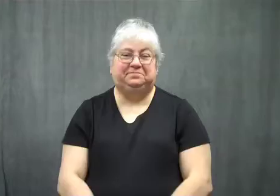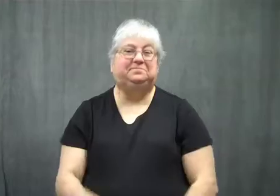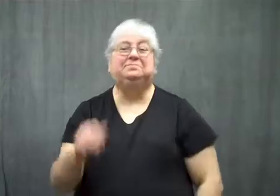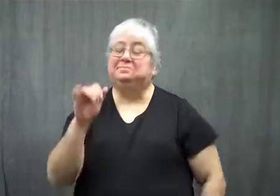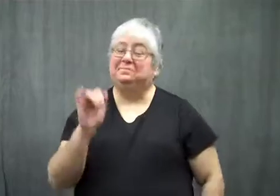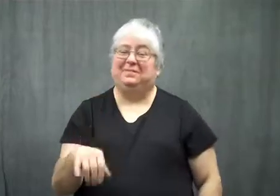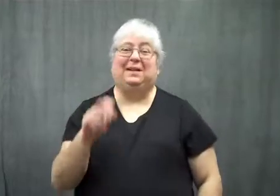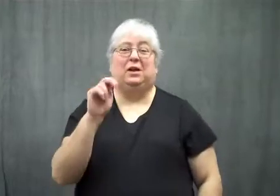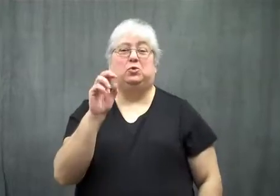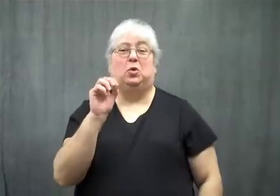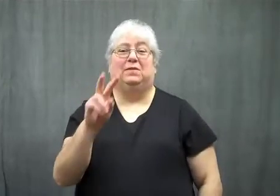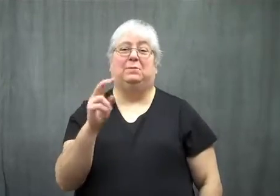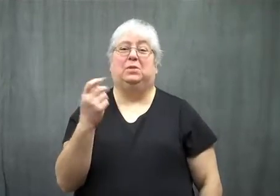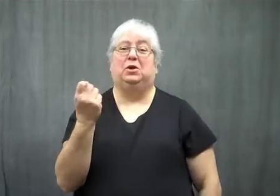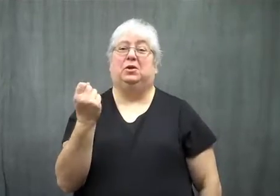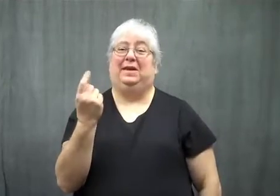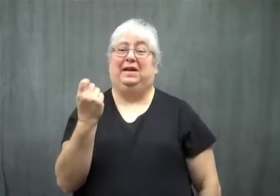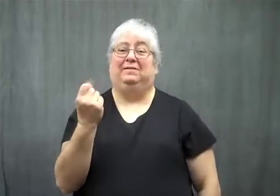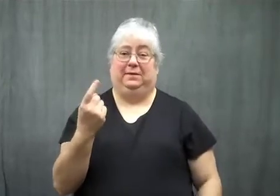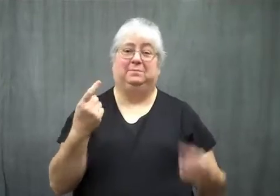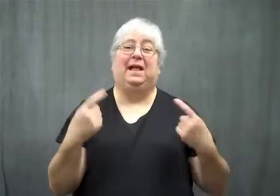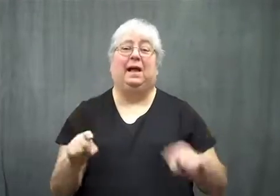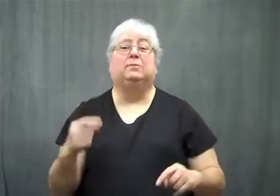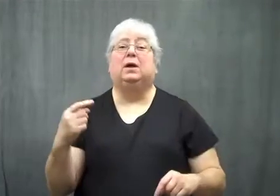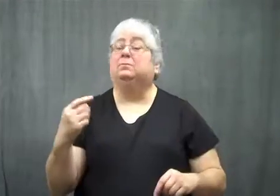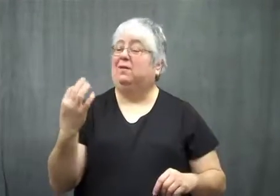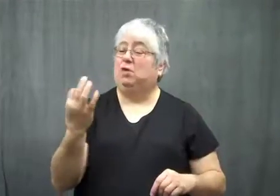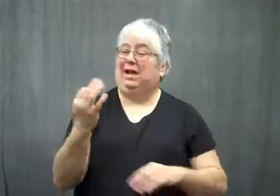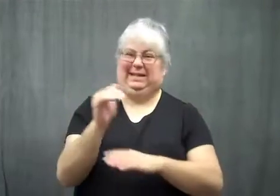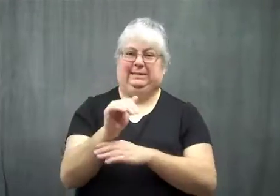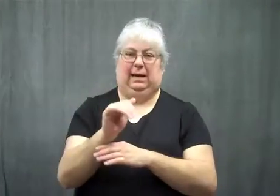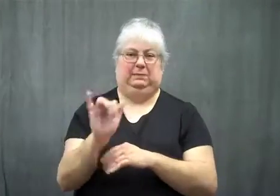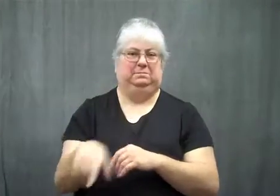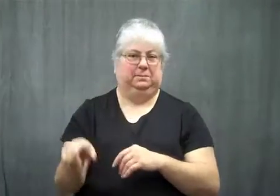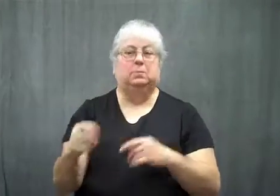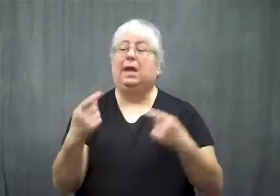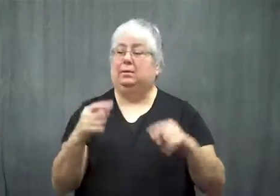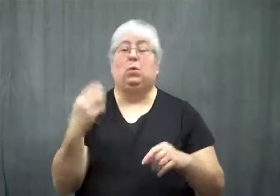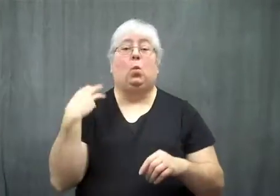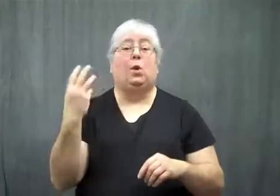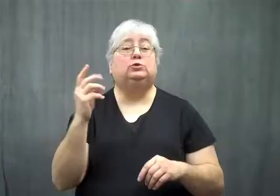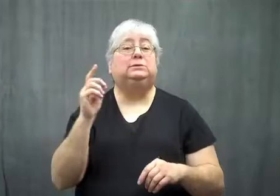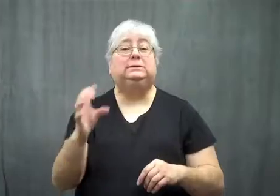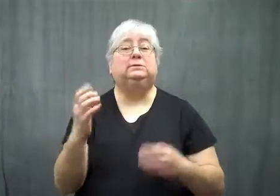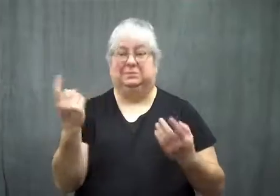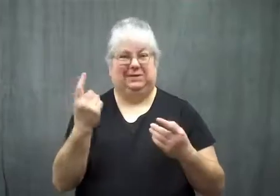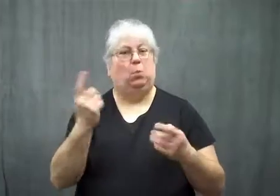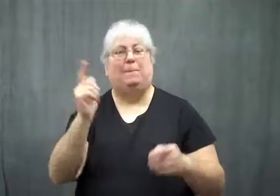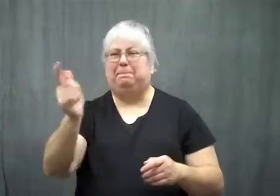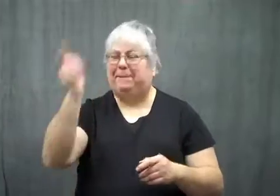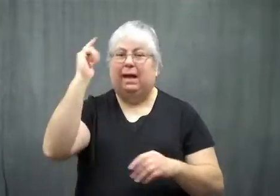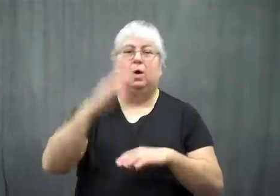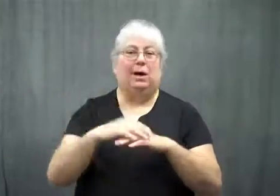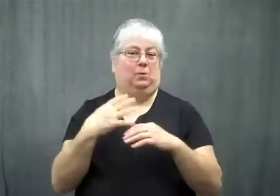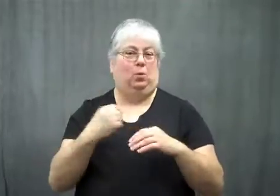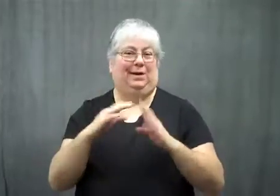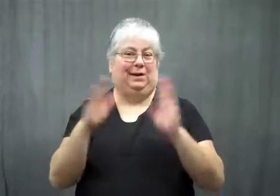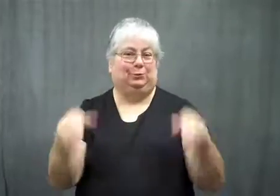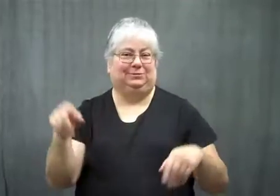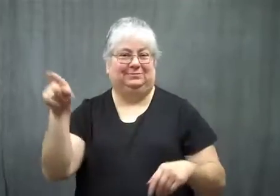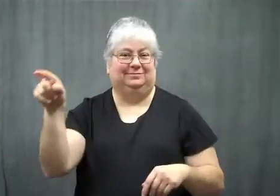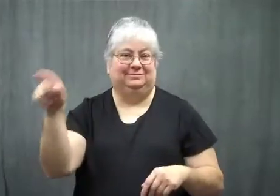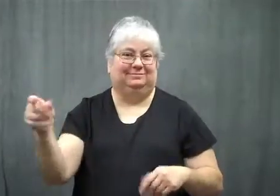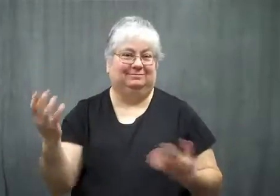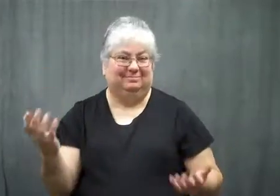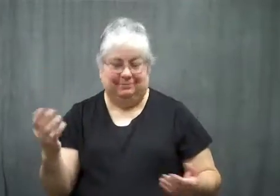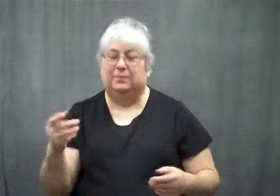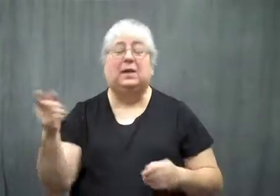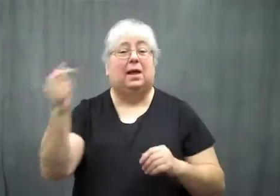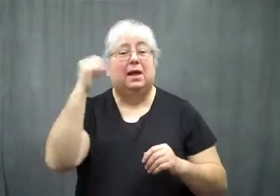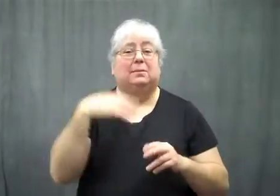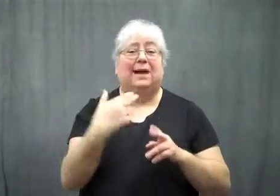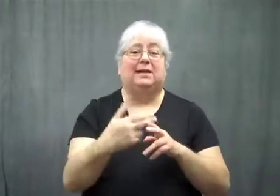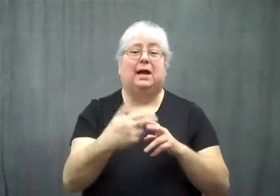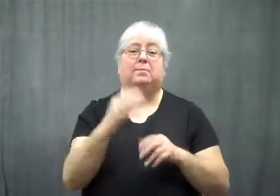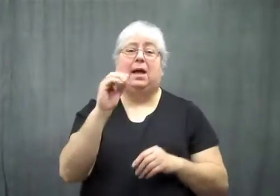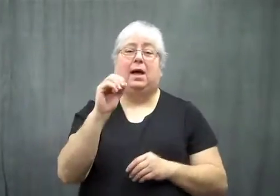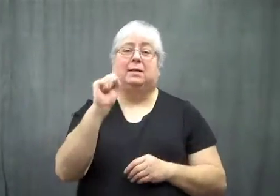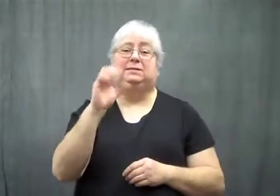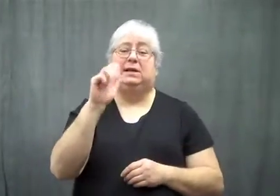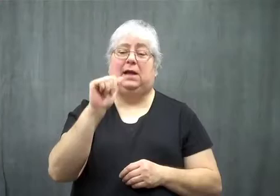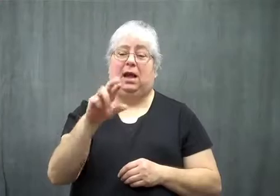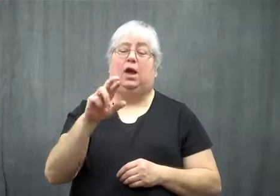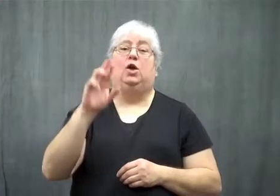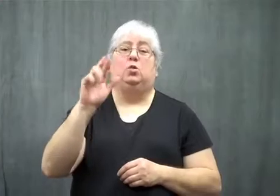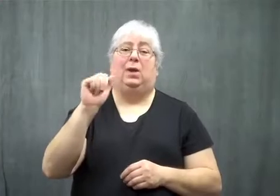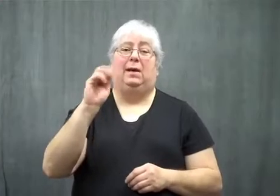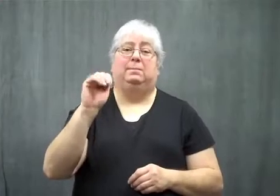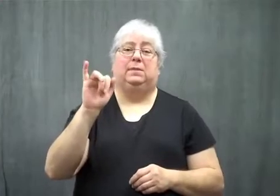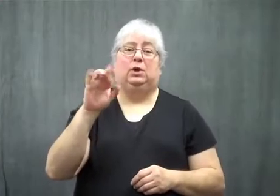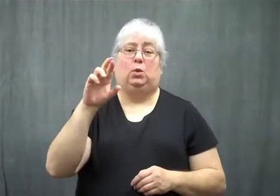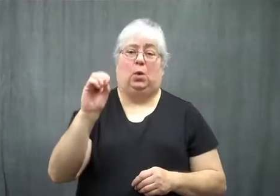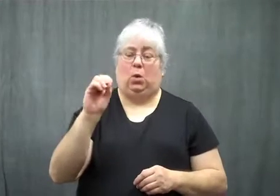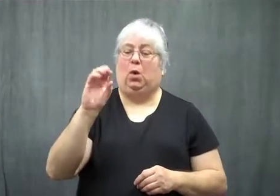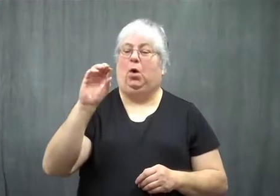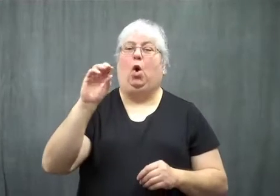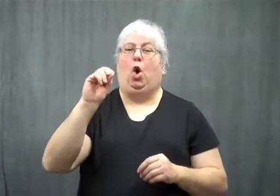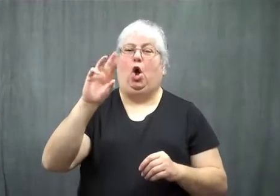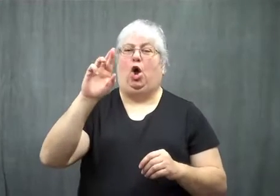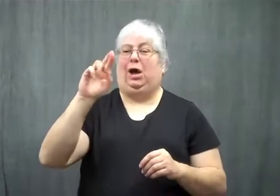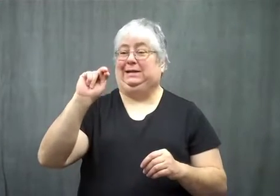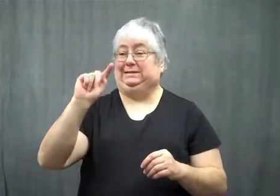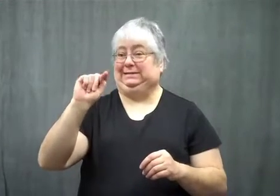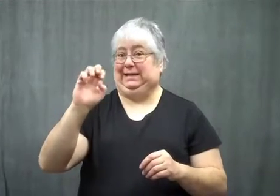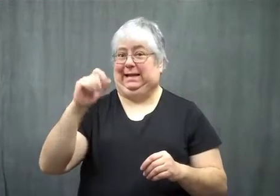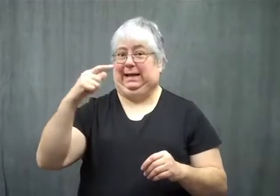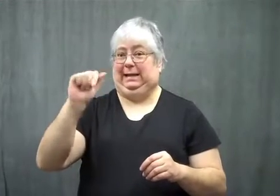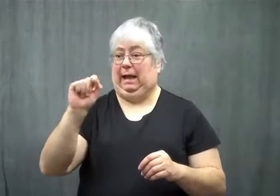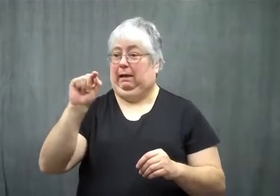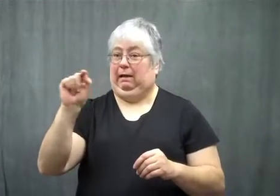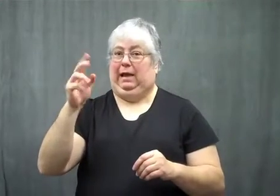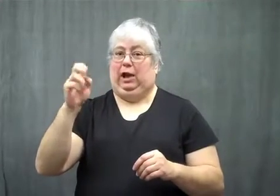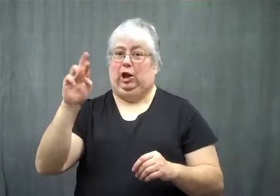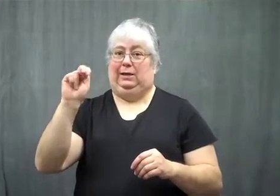On November 11, Friday night, the White House in Washington, D.C. Was shot at.